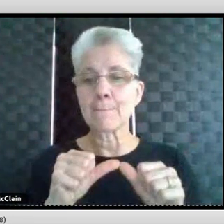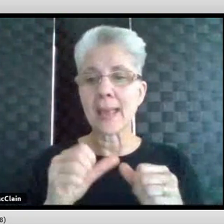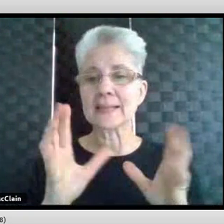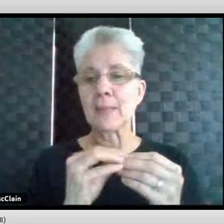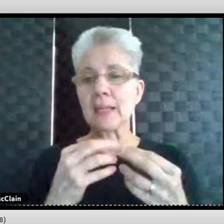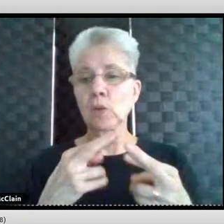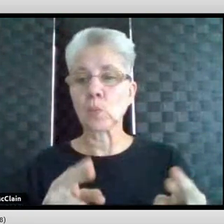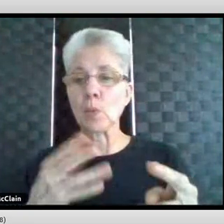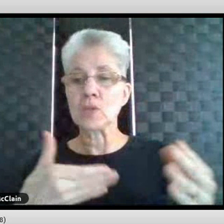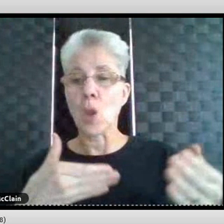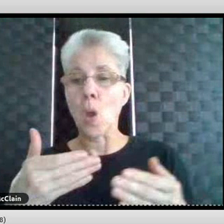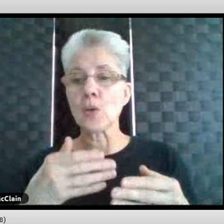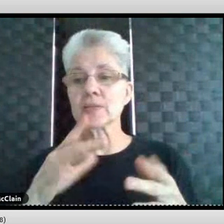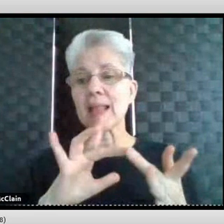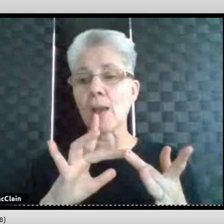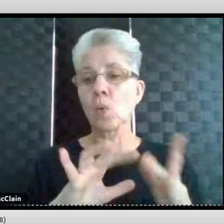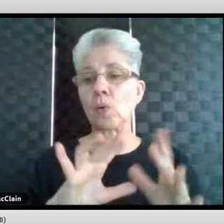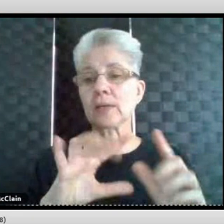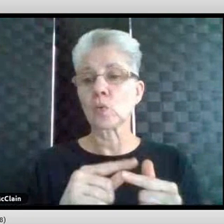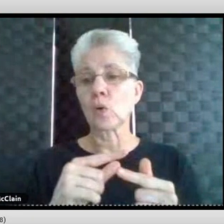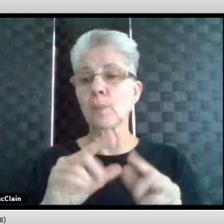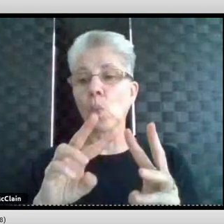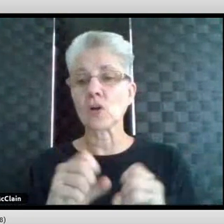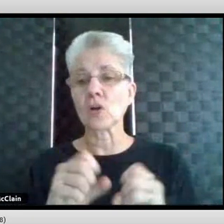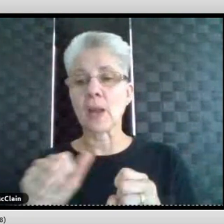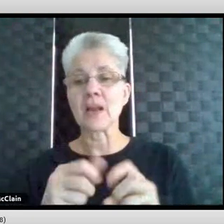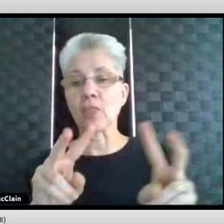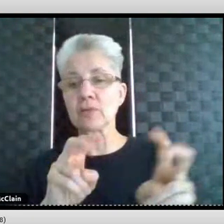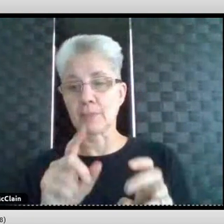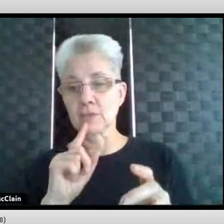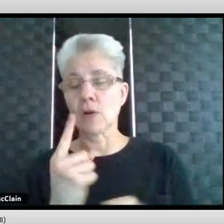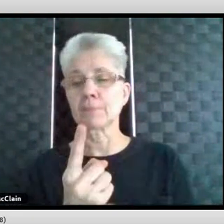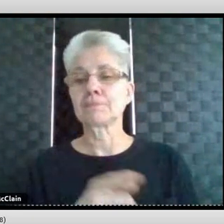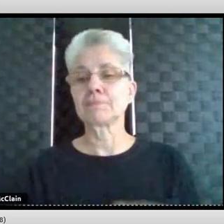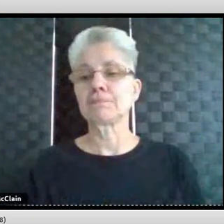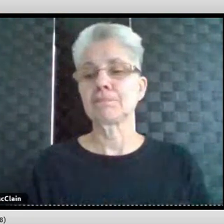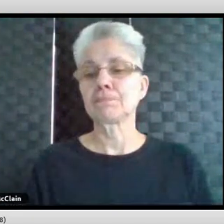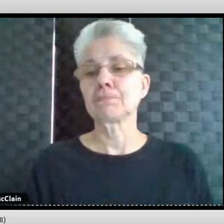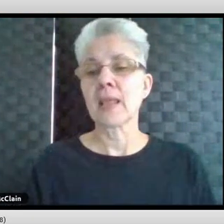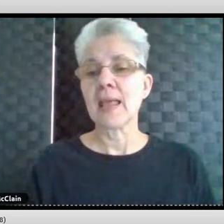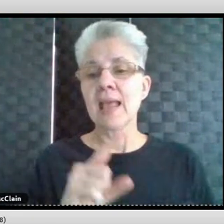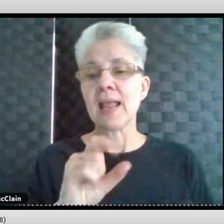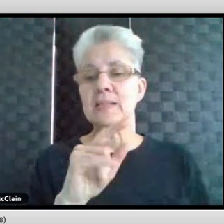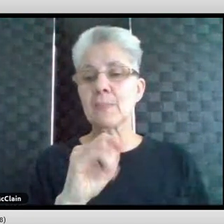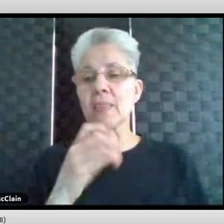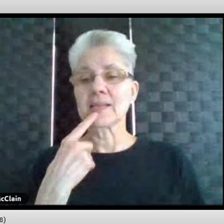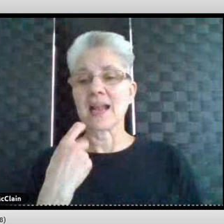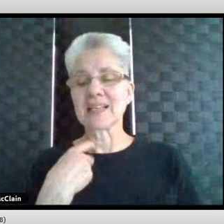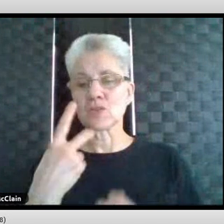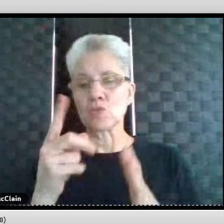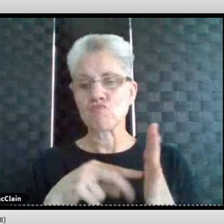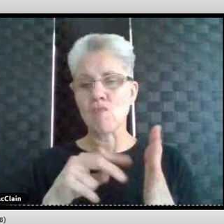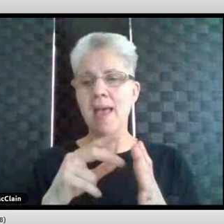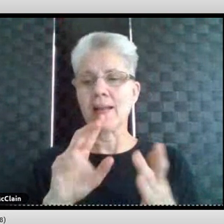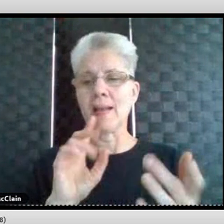workshops on businesses, marketing, and other topics" -- absolutely. Elizabeth said, "I just read an article about a Meetup group called the 'Antisocial Social Club'" --